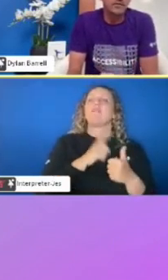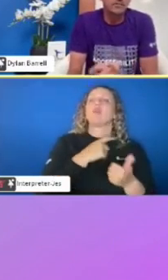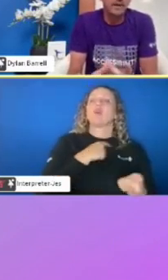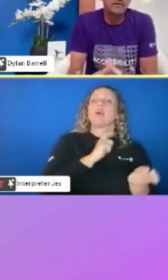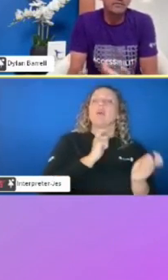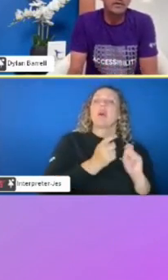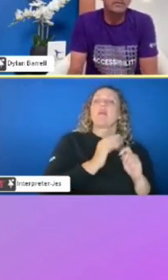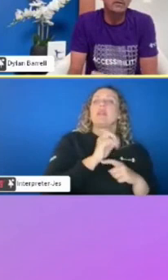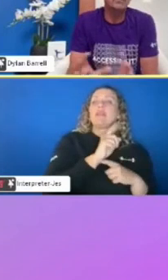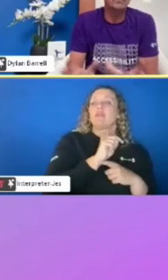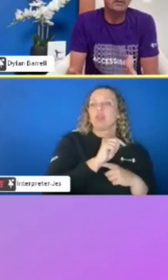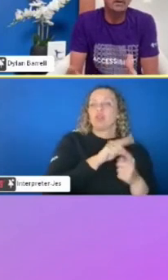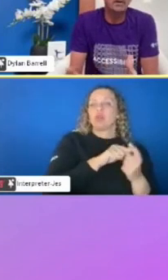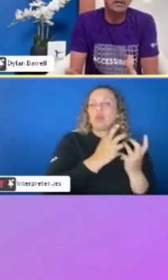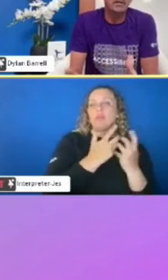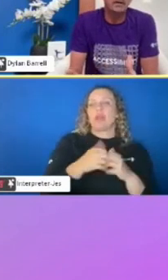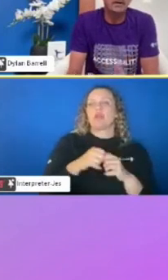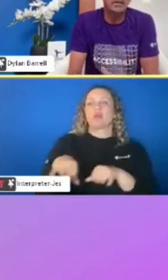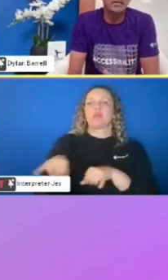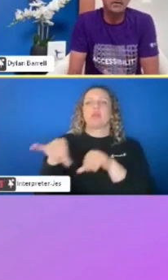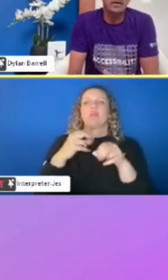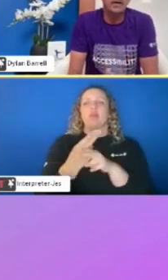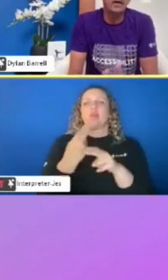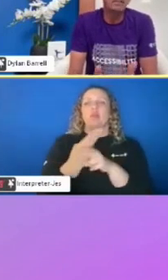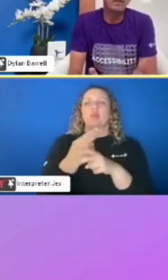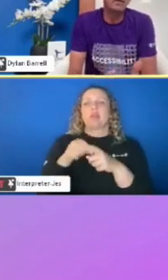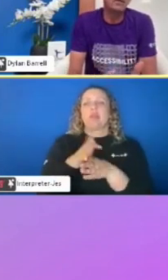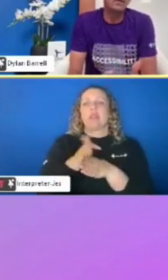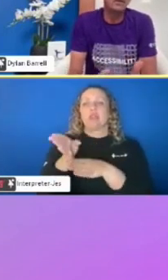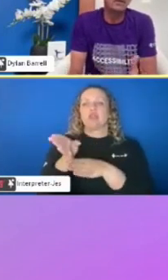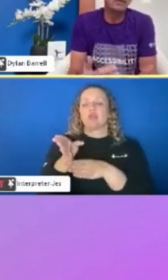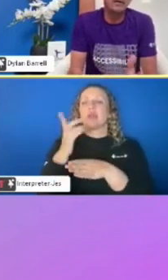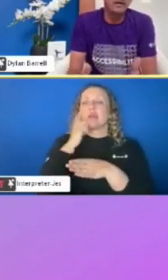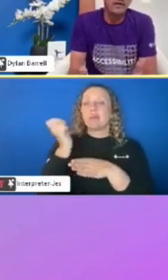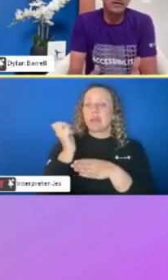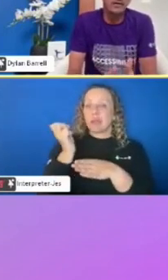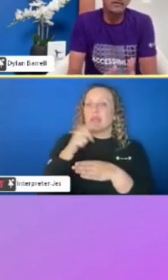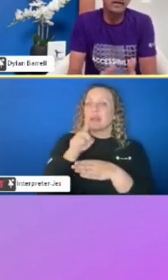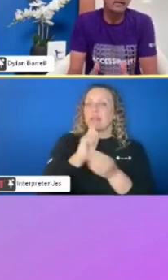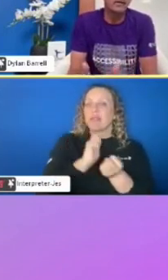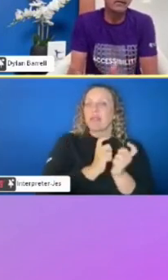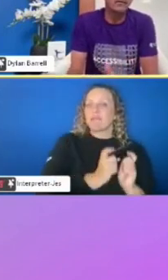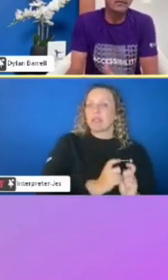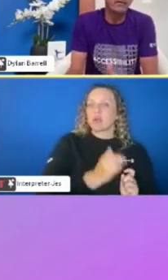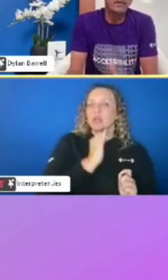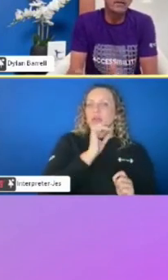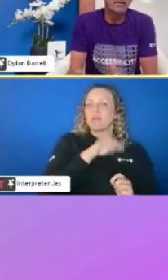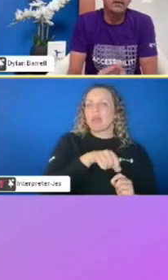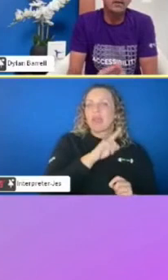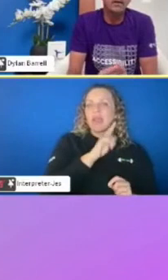to match what is most commonly used in the industry, because the configuration of that is not a free feature.